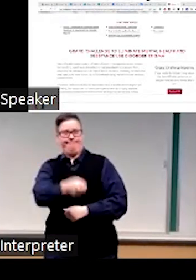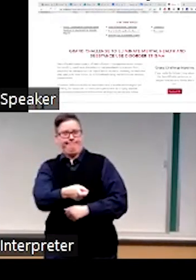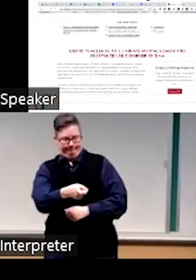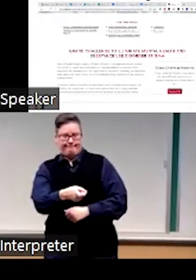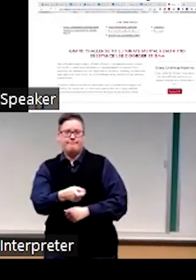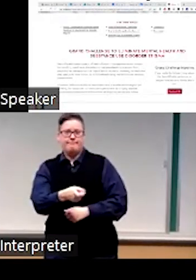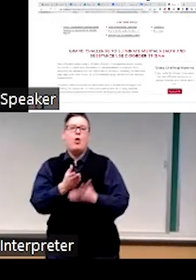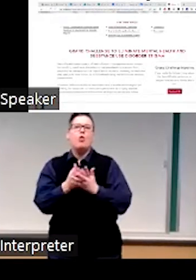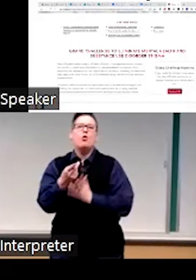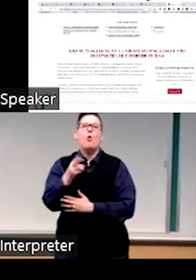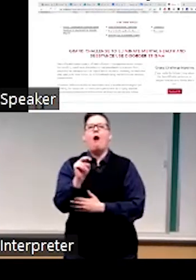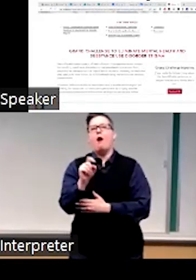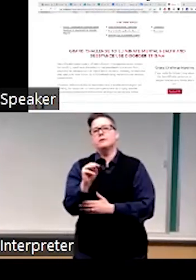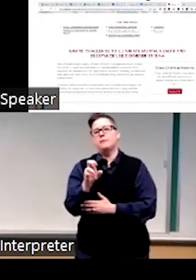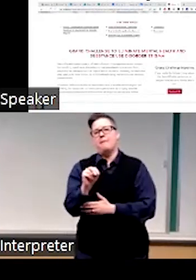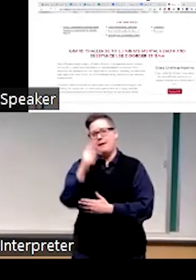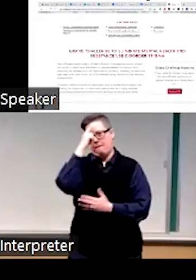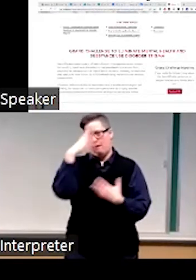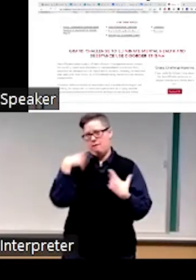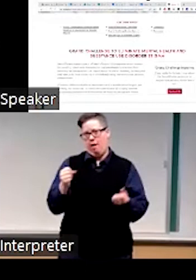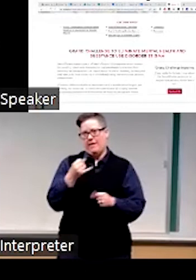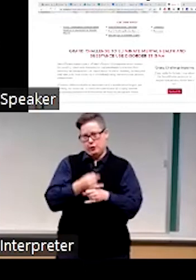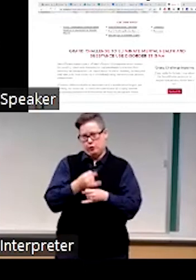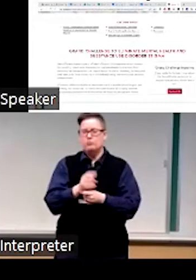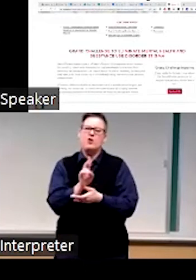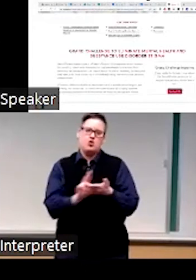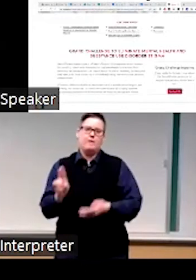Huntsman Mental Health Institute at the University of Utah where they're trying to bring together